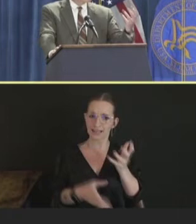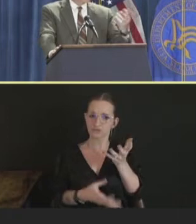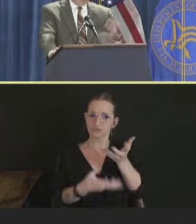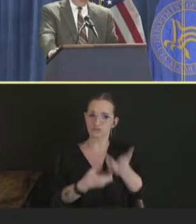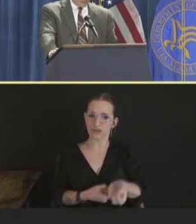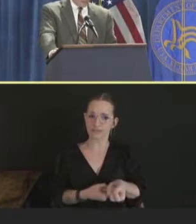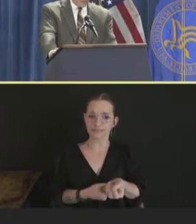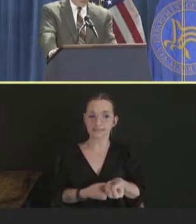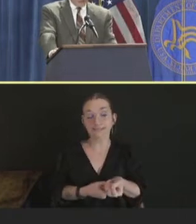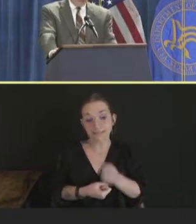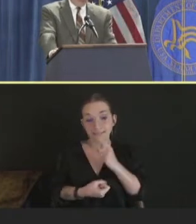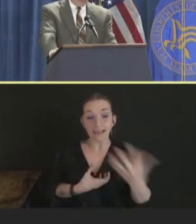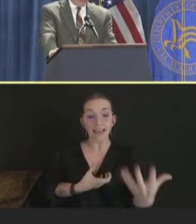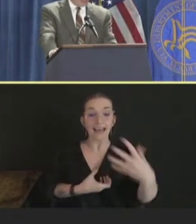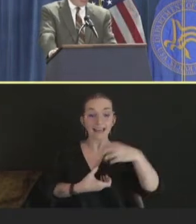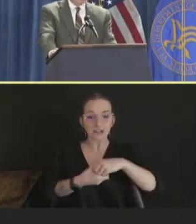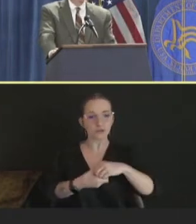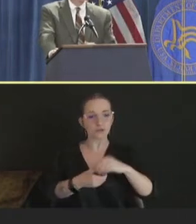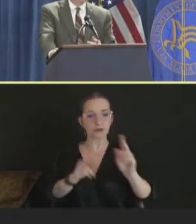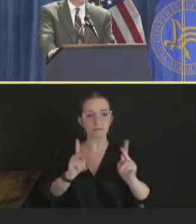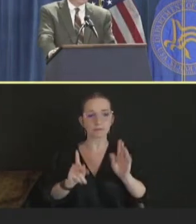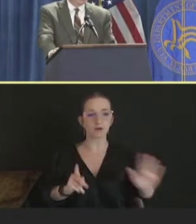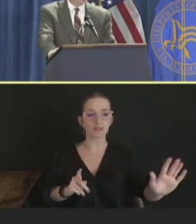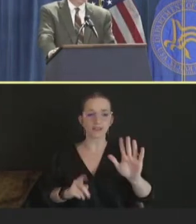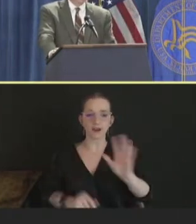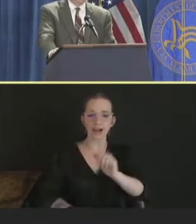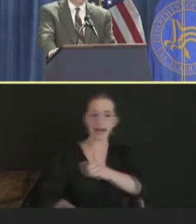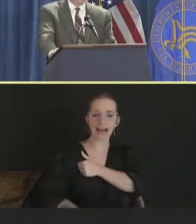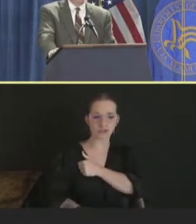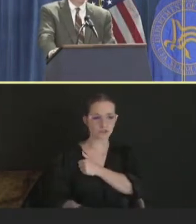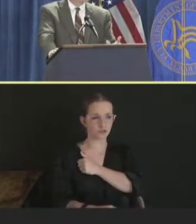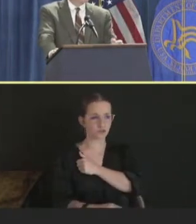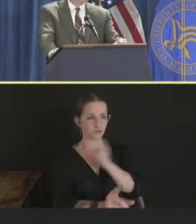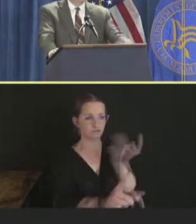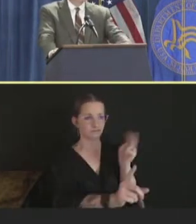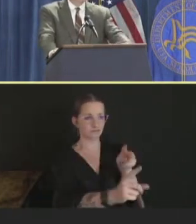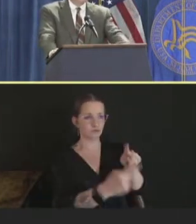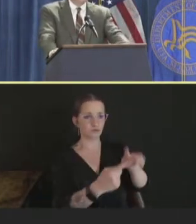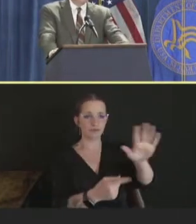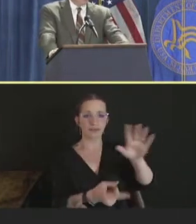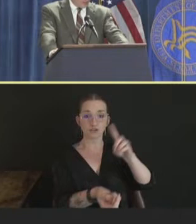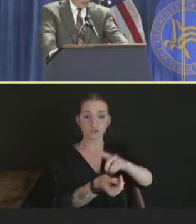their attitude toward their providers, clinics, vaccination manufactures, and vaccine oversight.